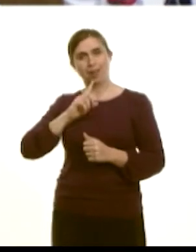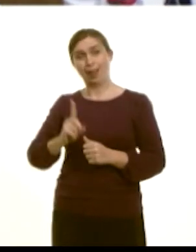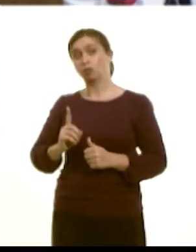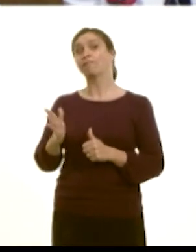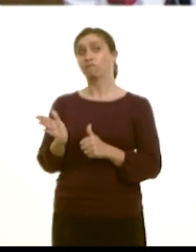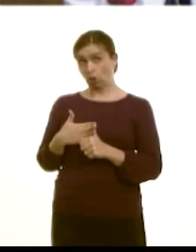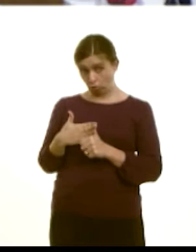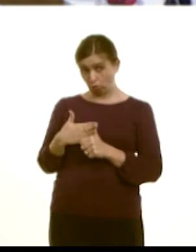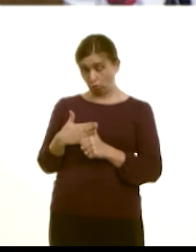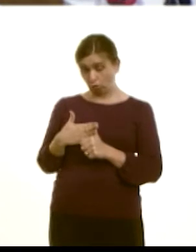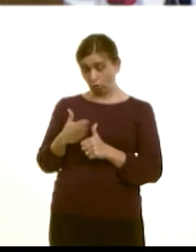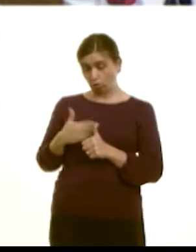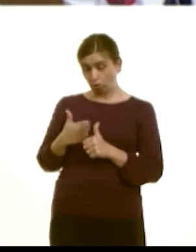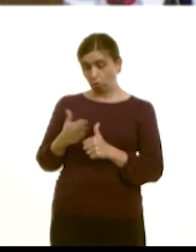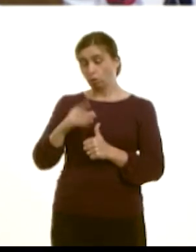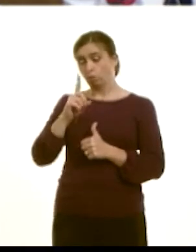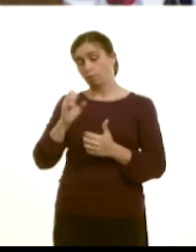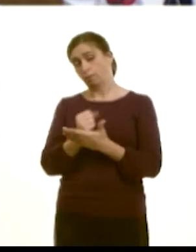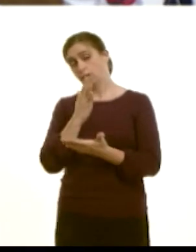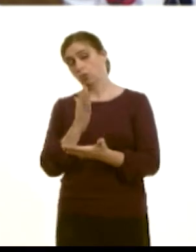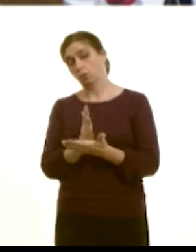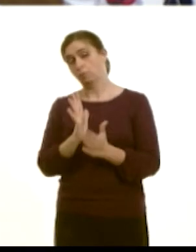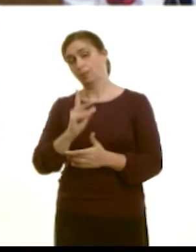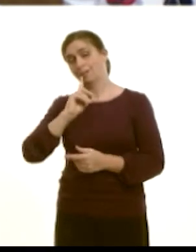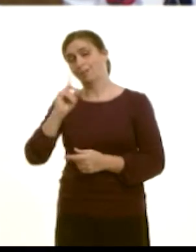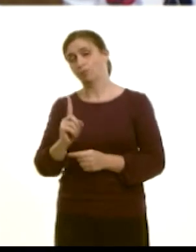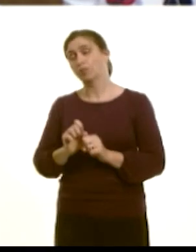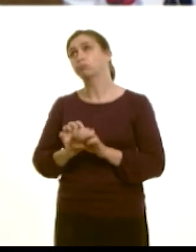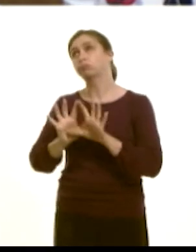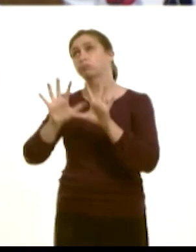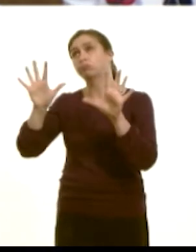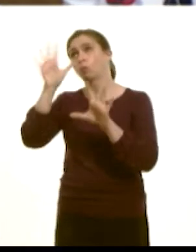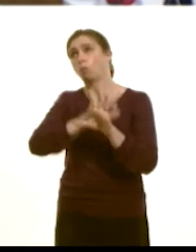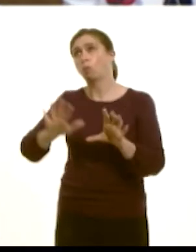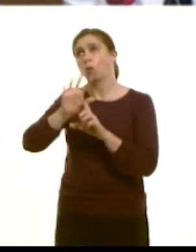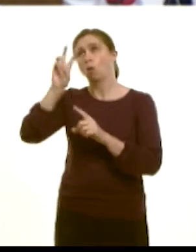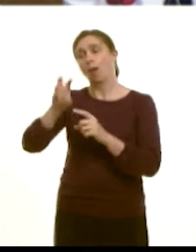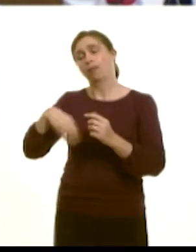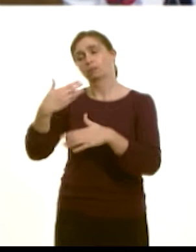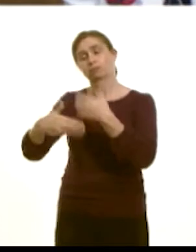but, of course, we want to ensure that electrification happens throughout the whole of Wales in time. There is no reason whyó.